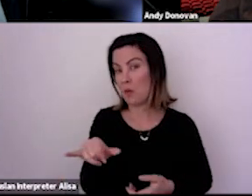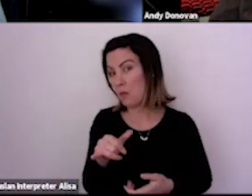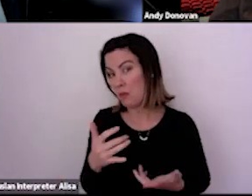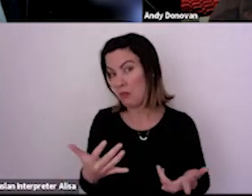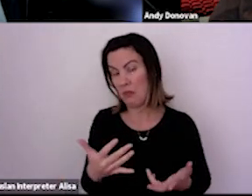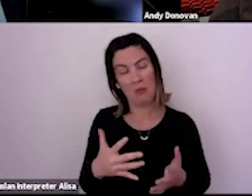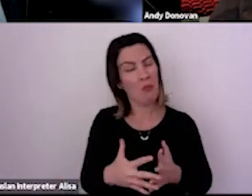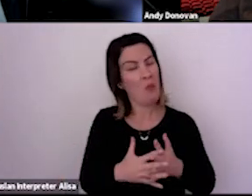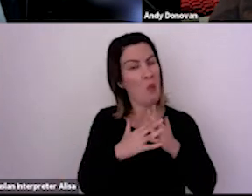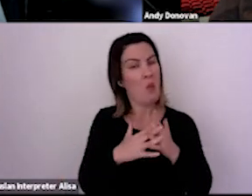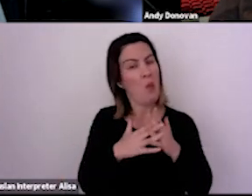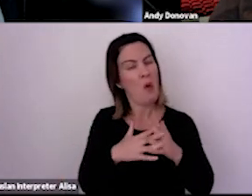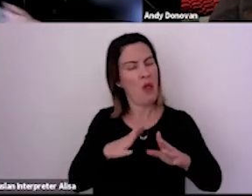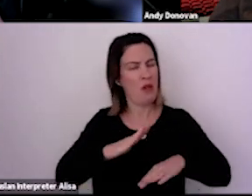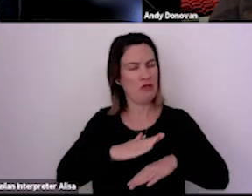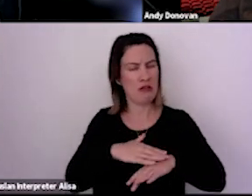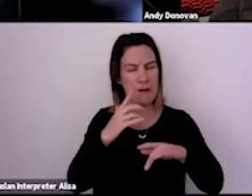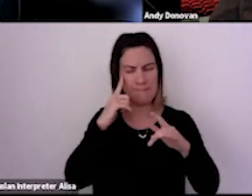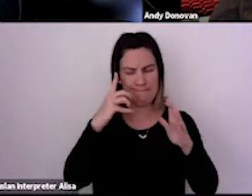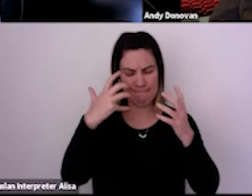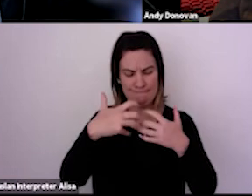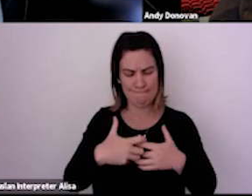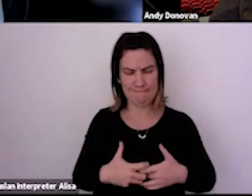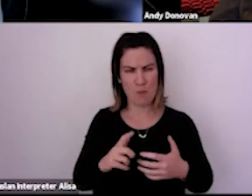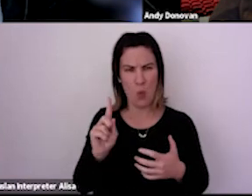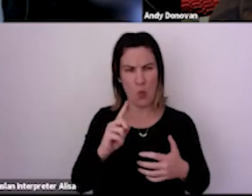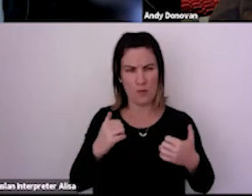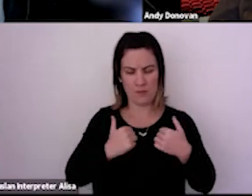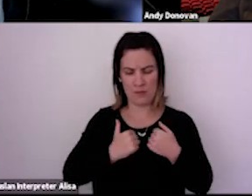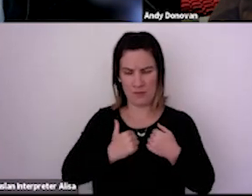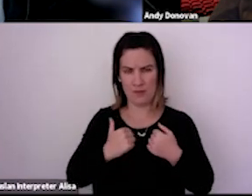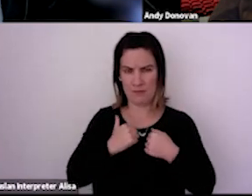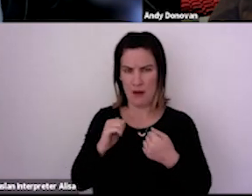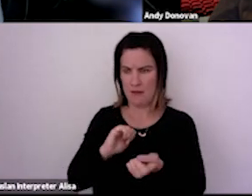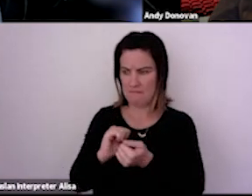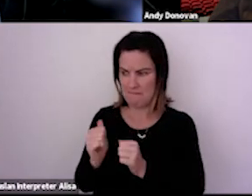is worth taking the time out to consider what it means for you and your colleagues, your artists, your